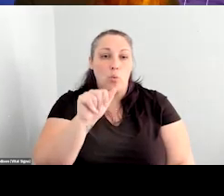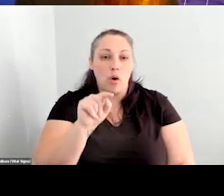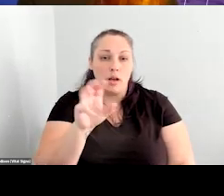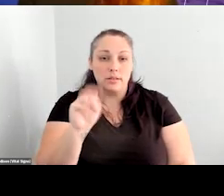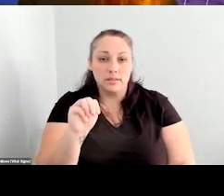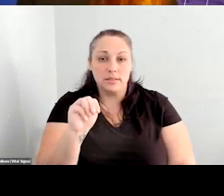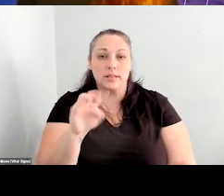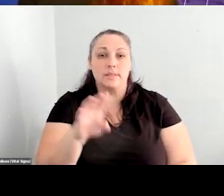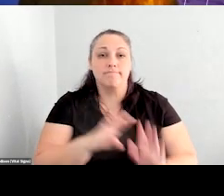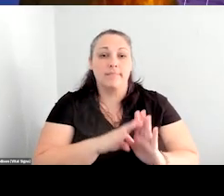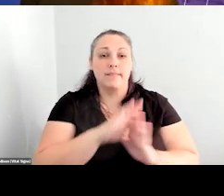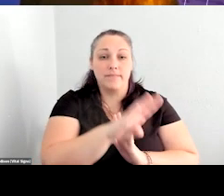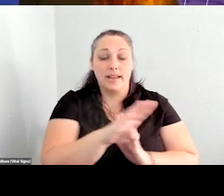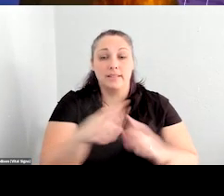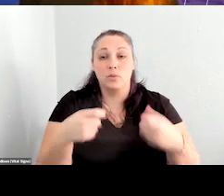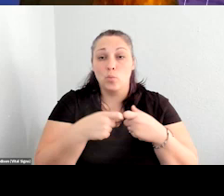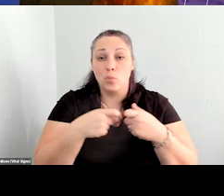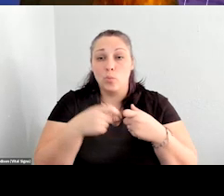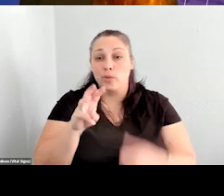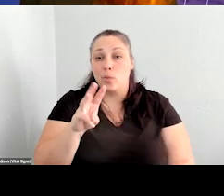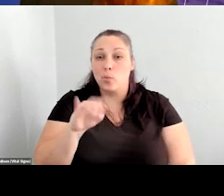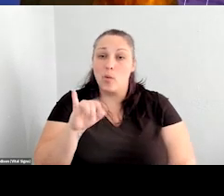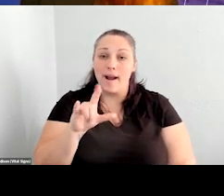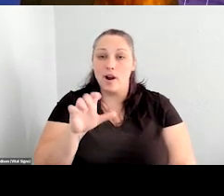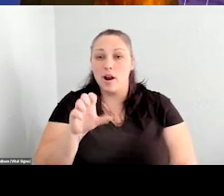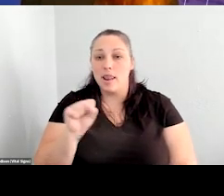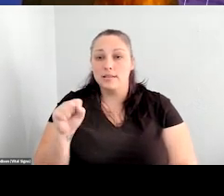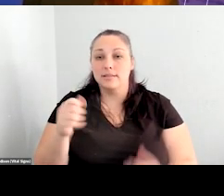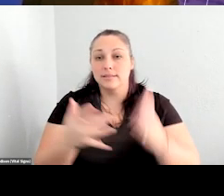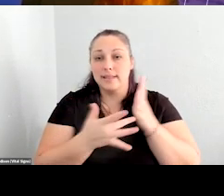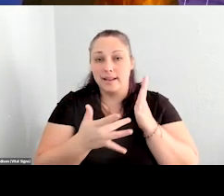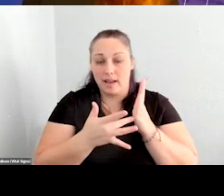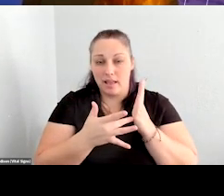I would like to conclude with encouraging you to please volunteer to serve as reviewers